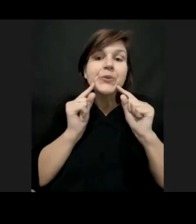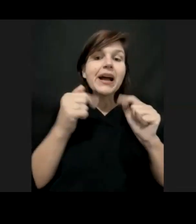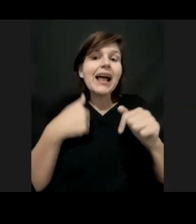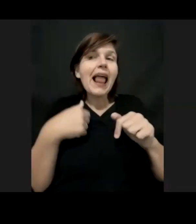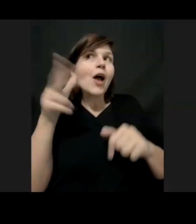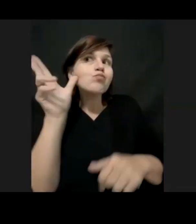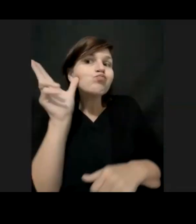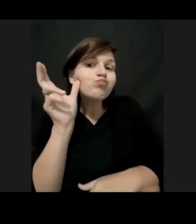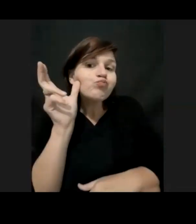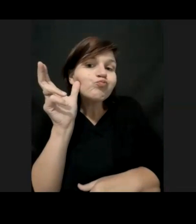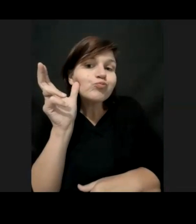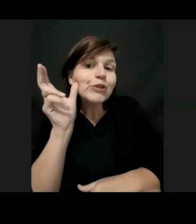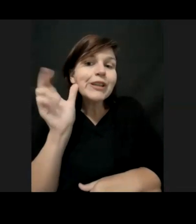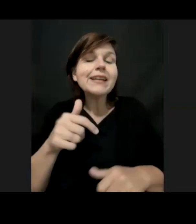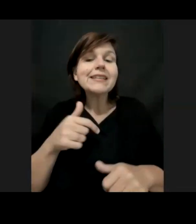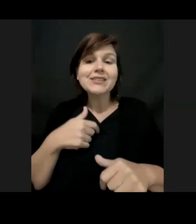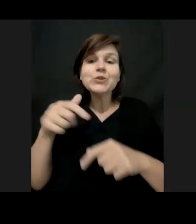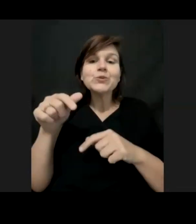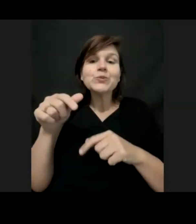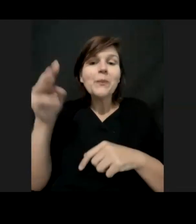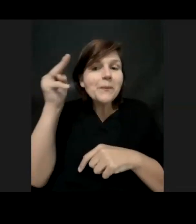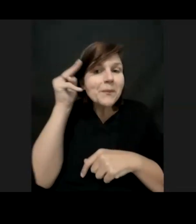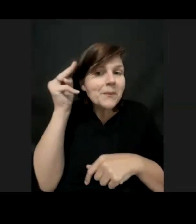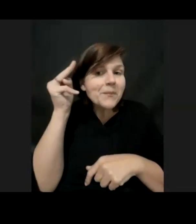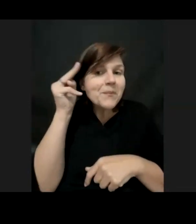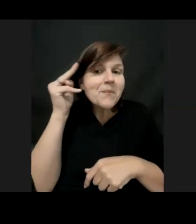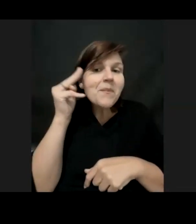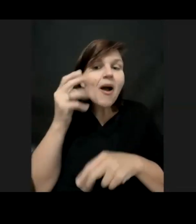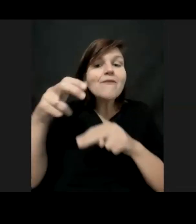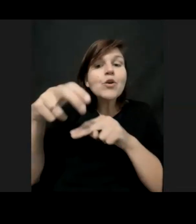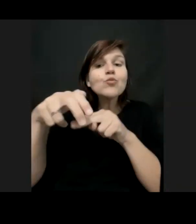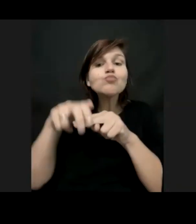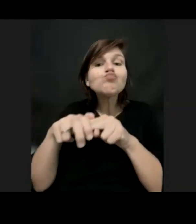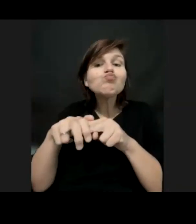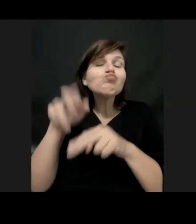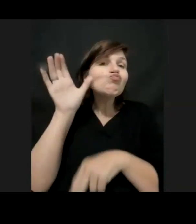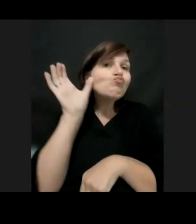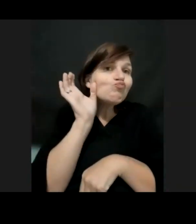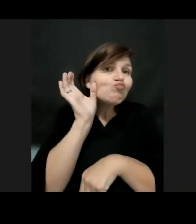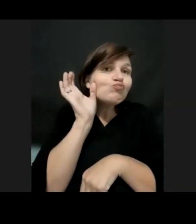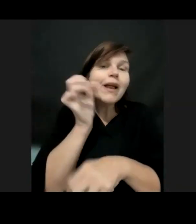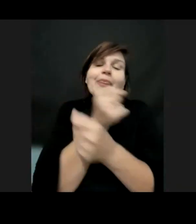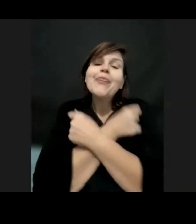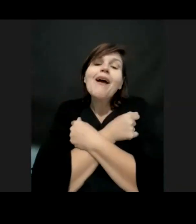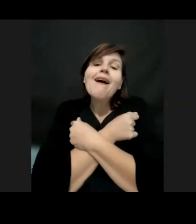He's going to sit and listen, everybody. Yeah! He loves the name calls. I do, Gwynnie Gwyn Gwyn.